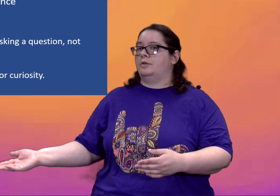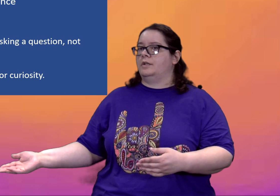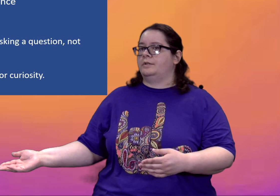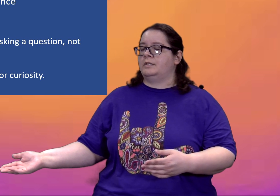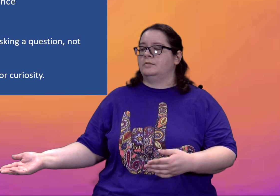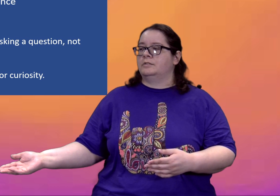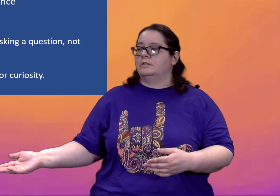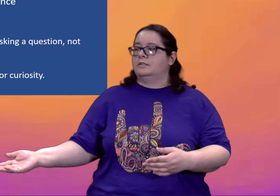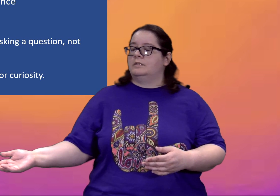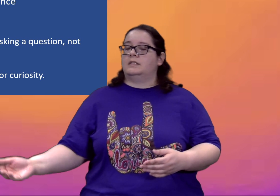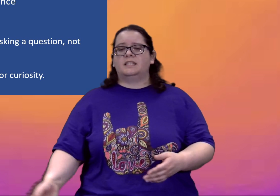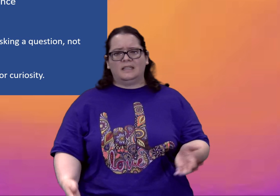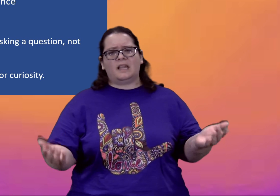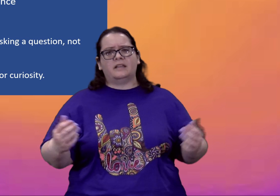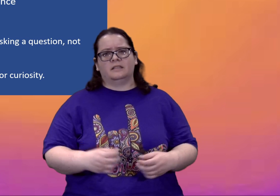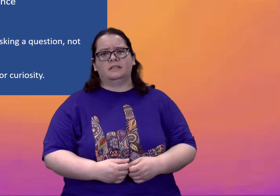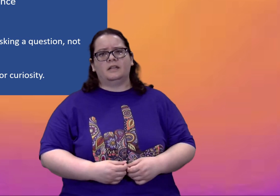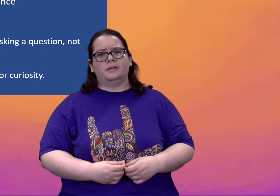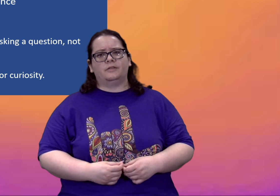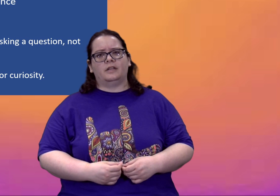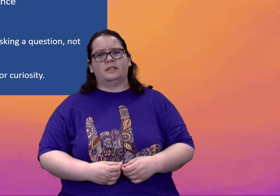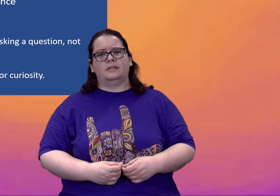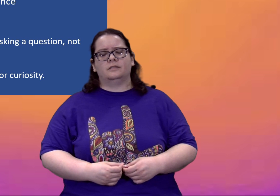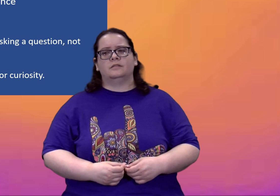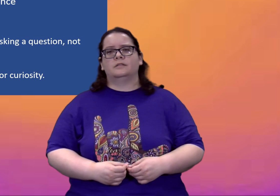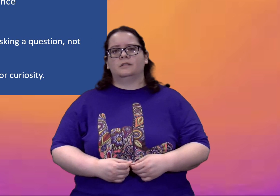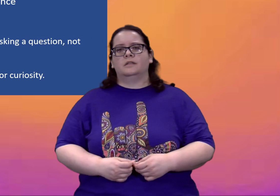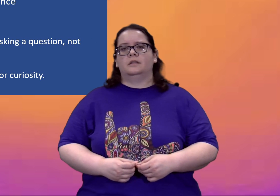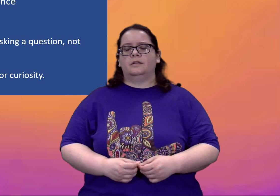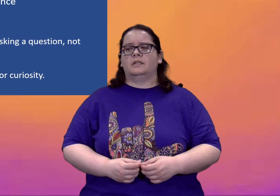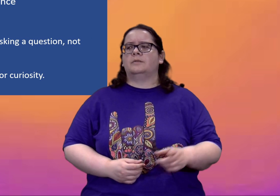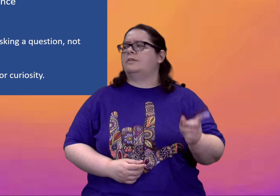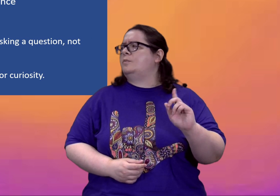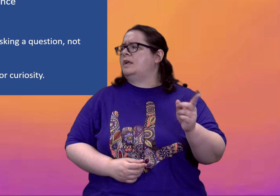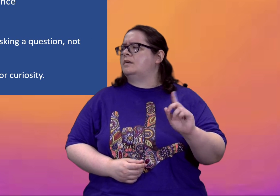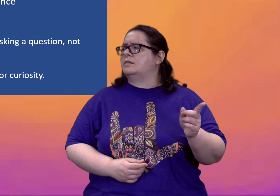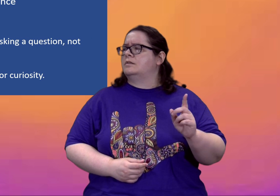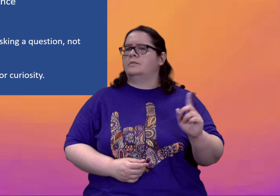hungry?", they said "Yeah, yeah i'm hungry. I could eat." You can ask "All right, where?